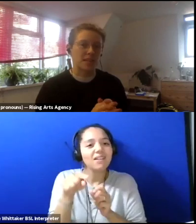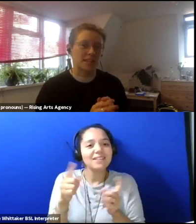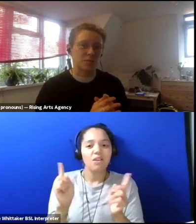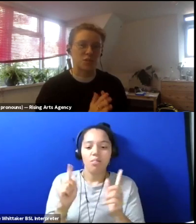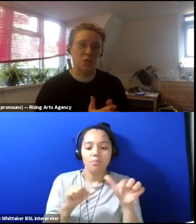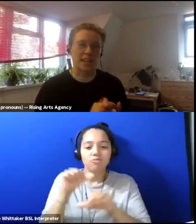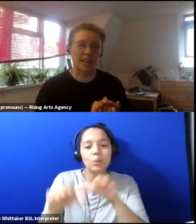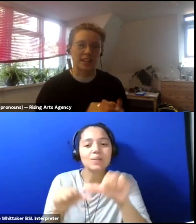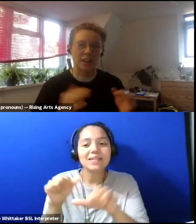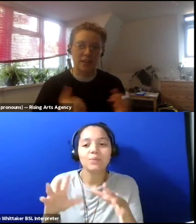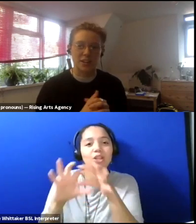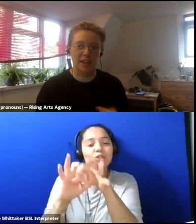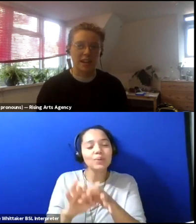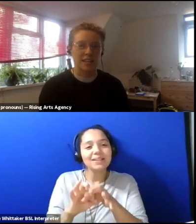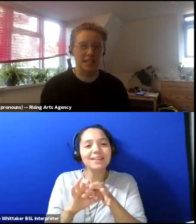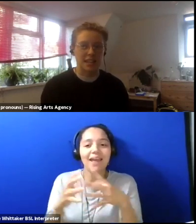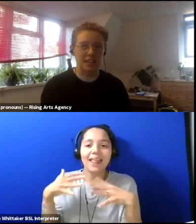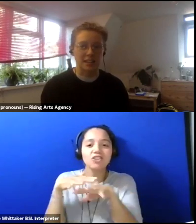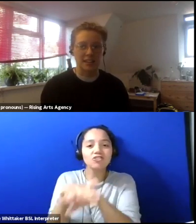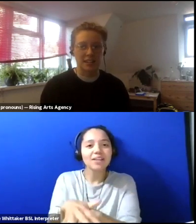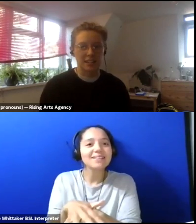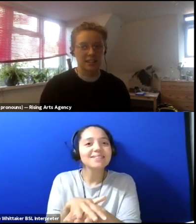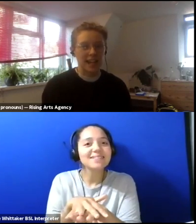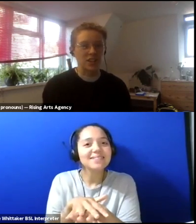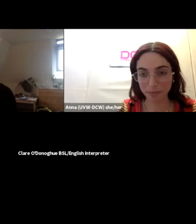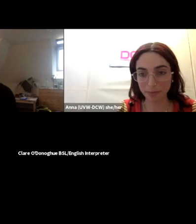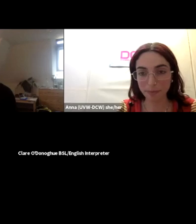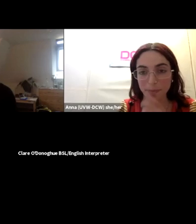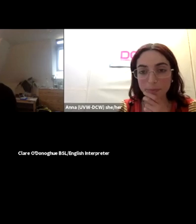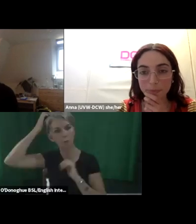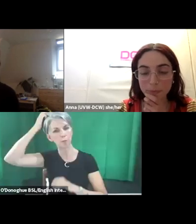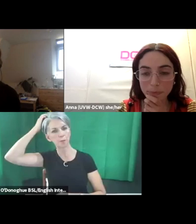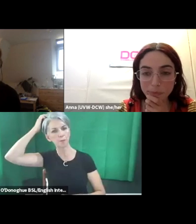process is with joining and integrating into the actions and the organising.